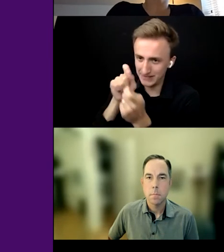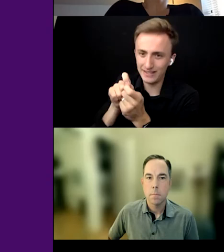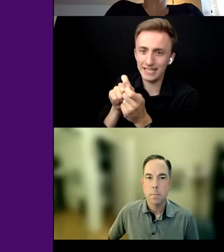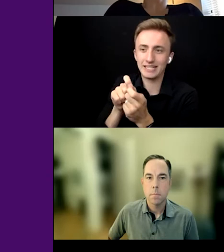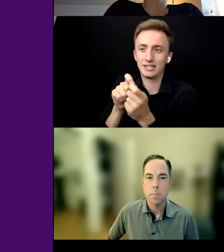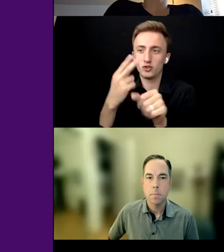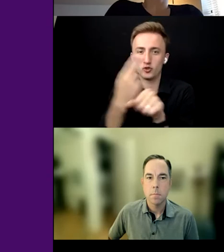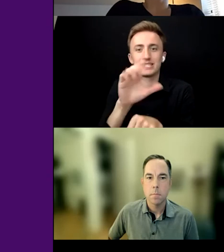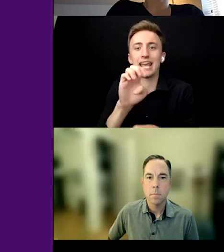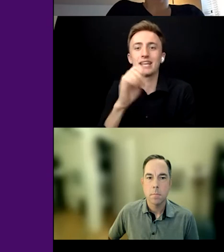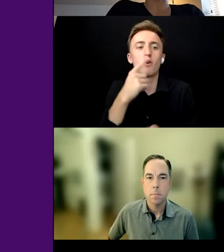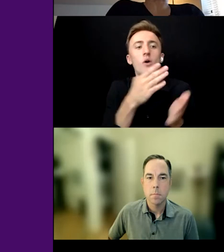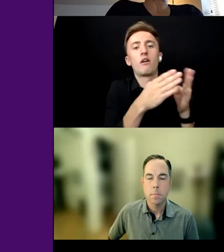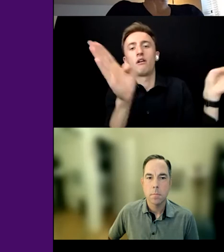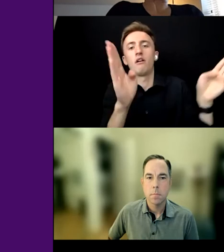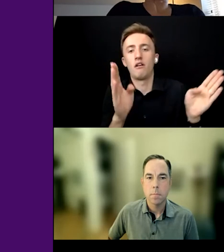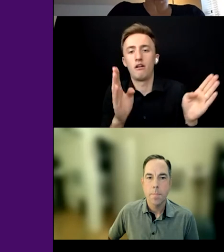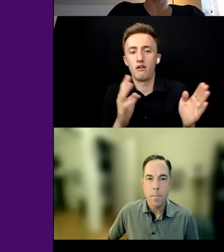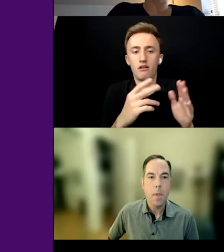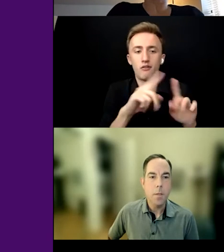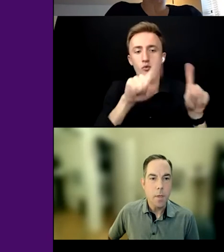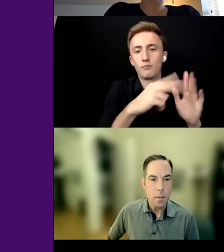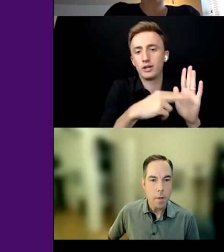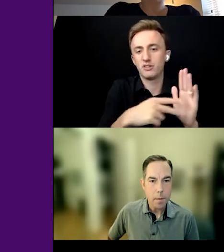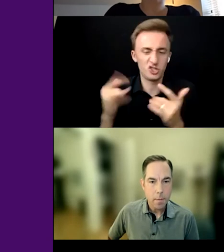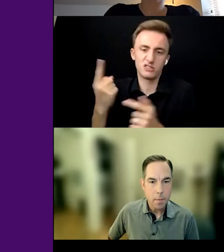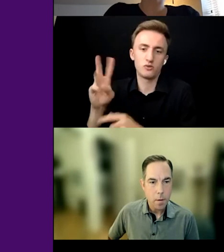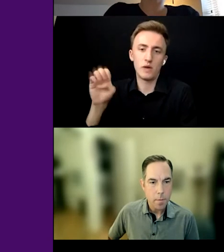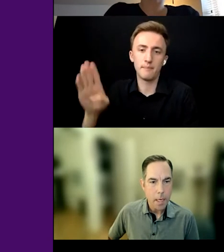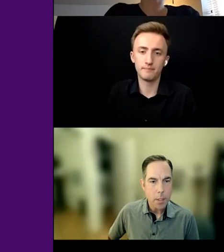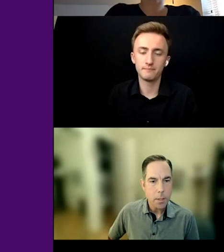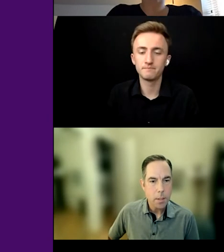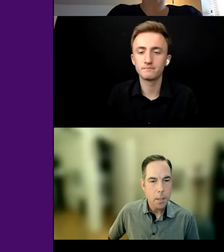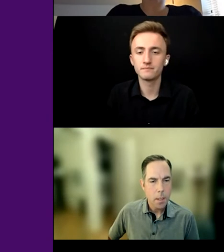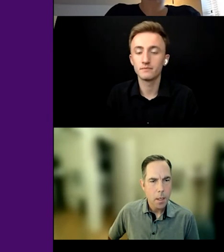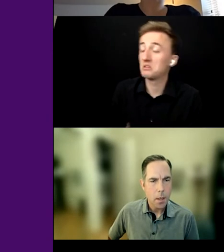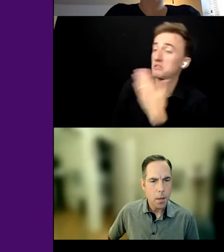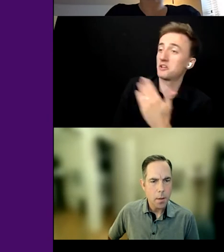at least none that I can think of right now. >> Rob: Thank you for that clarification. Our